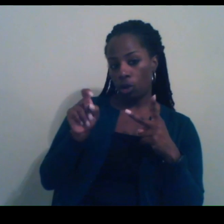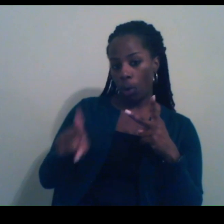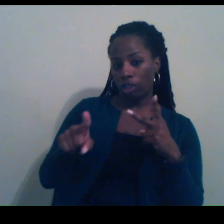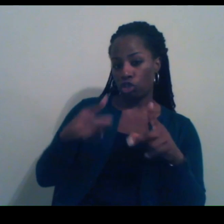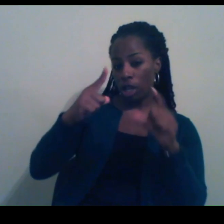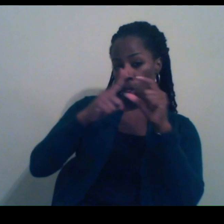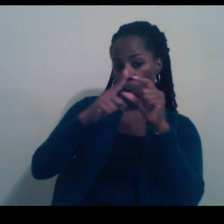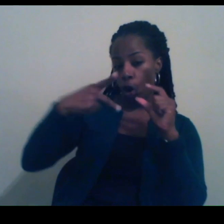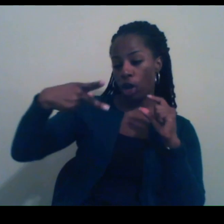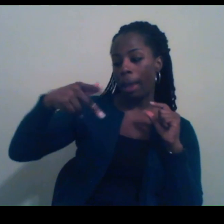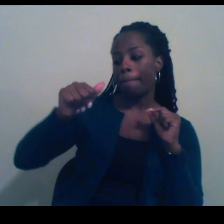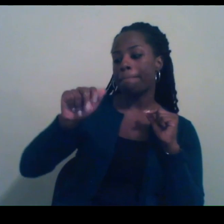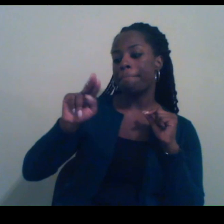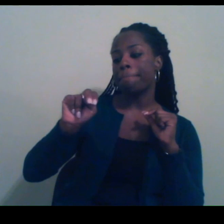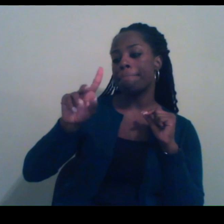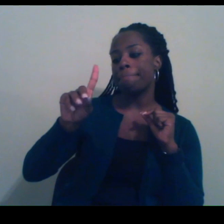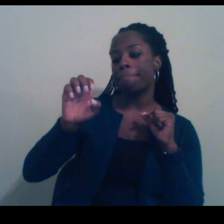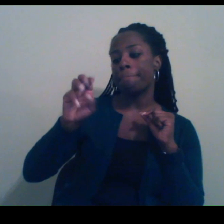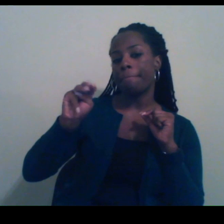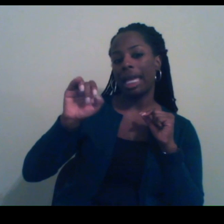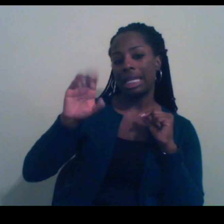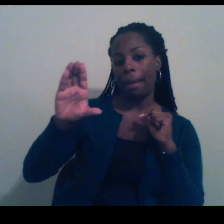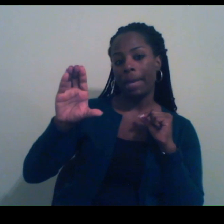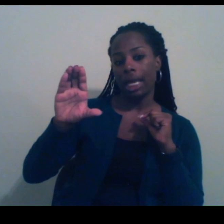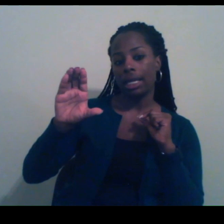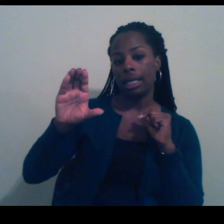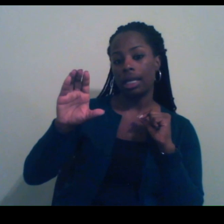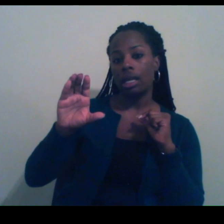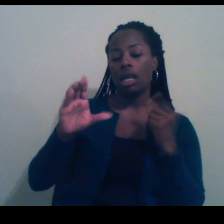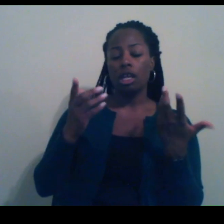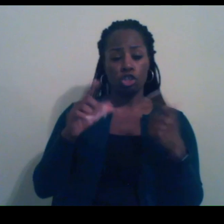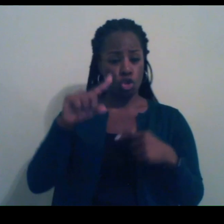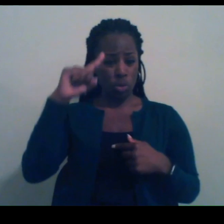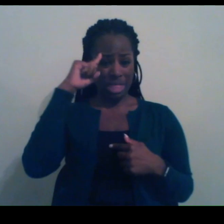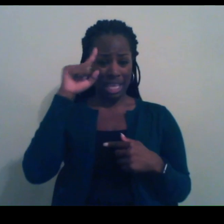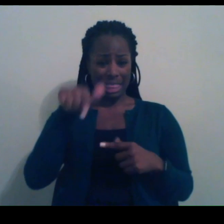do you do your experts behind you here do you consider this now a pandemic in all